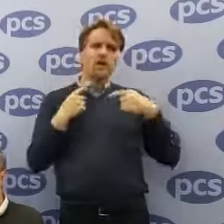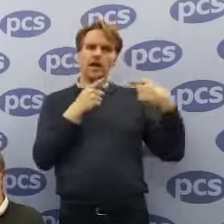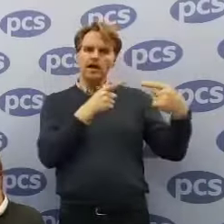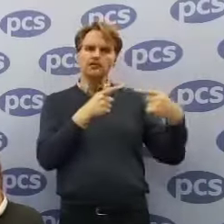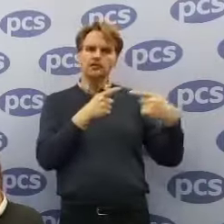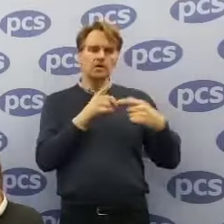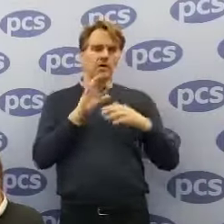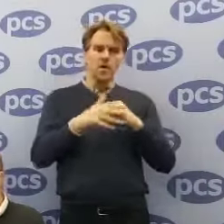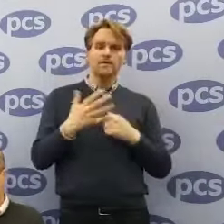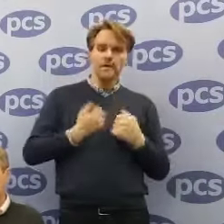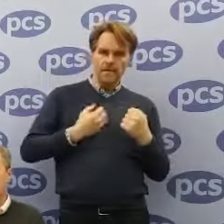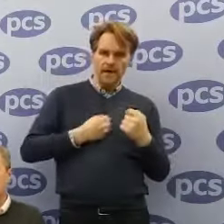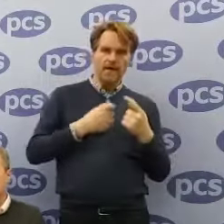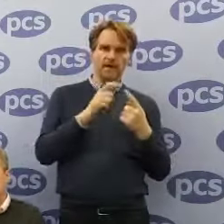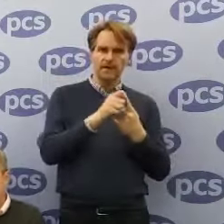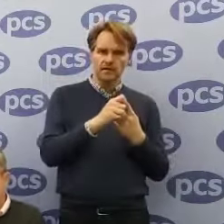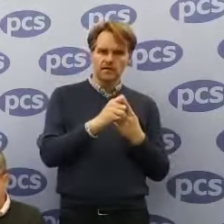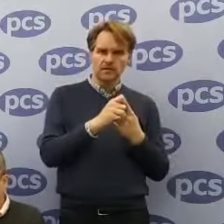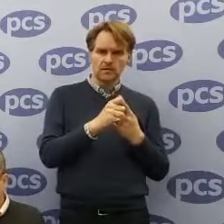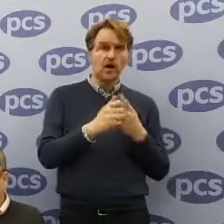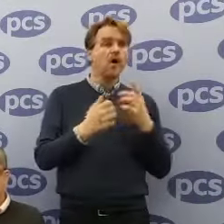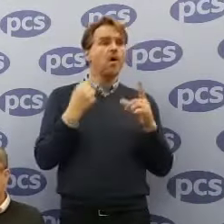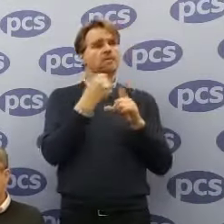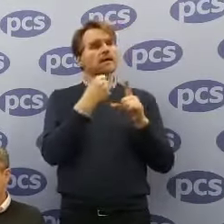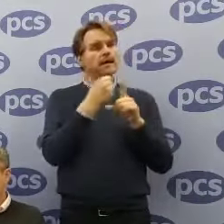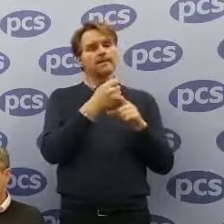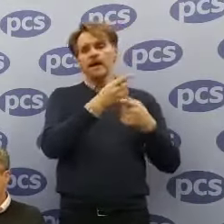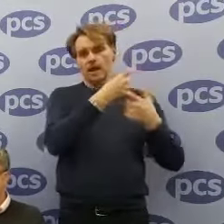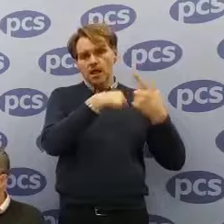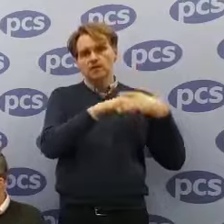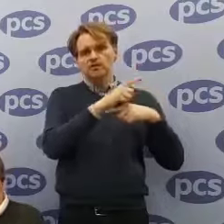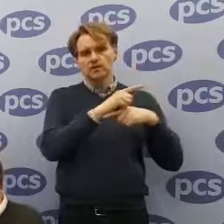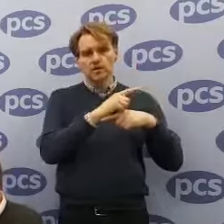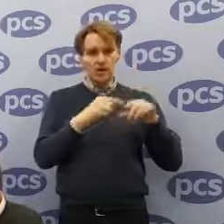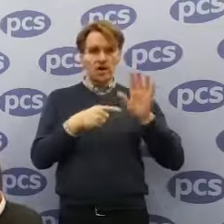wasn't successful and what it actually showed us is that our legal ability to